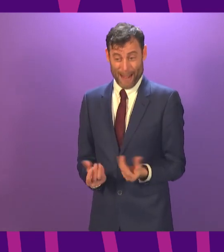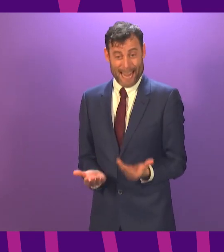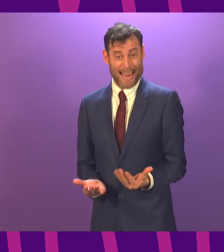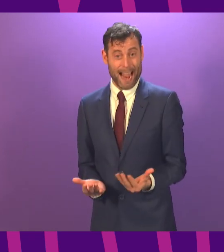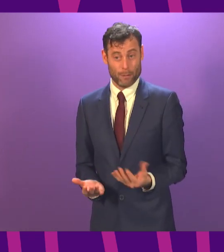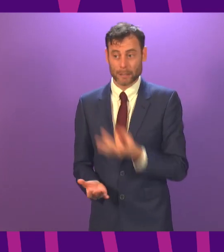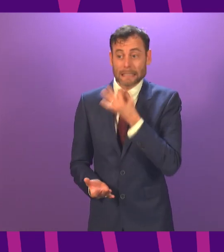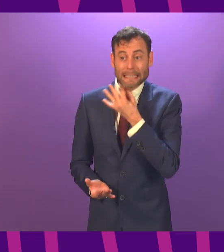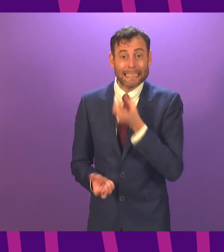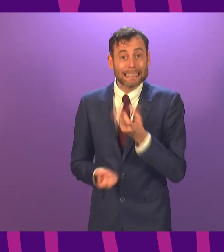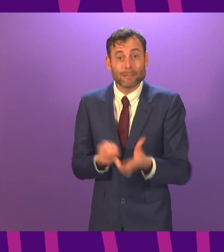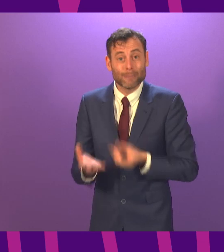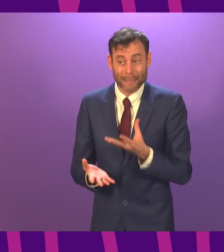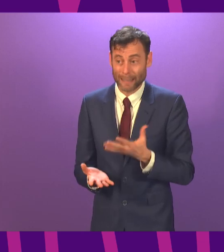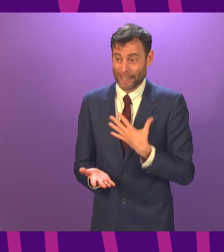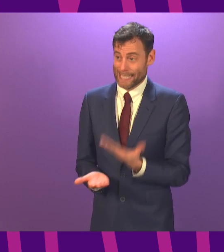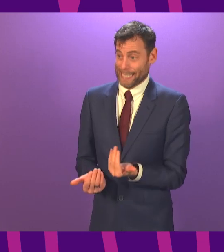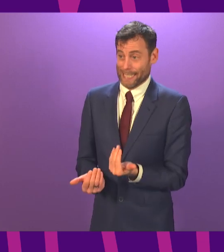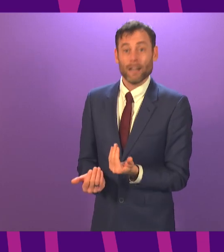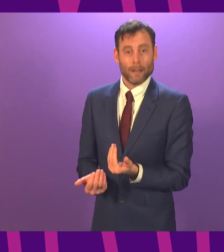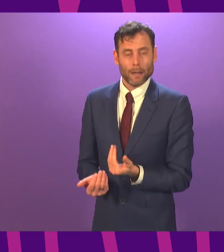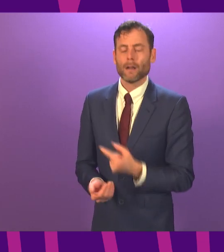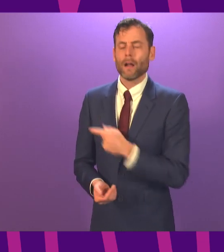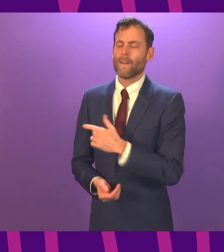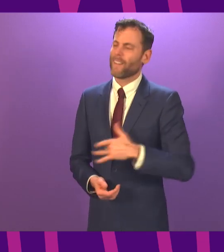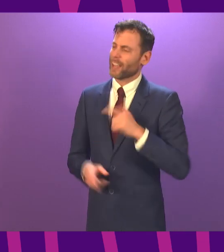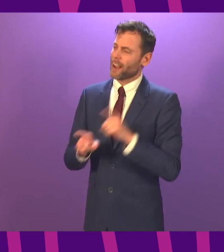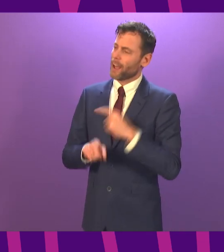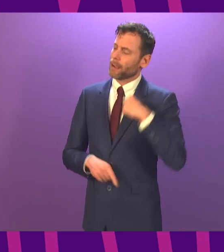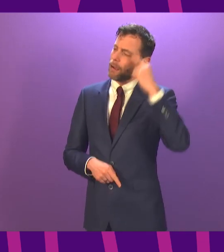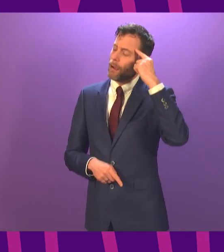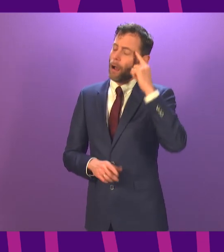may possibly think that their circumstances are an afterthought, but I assure people that